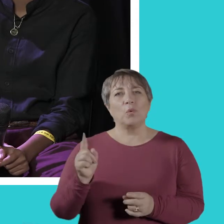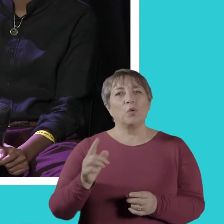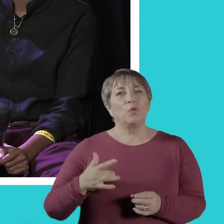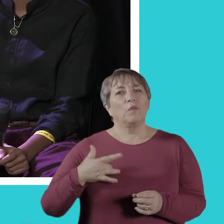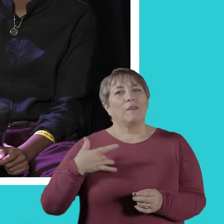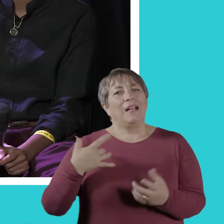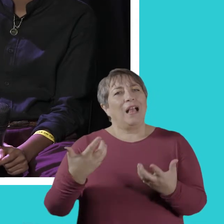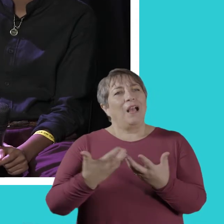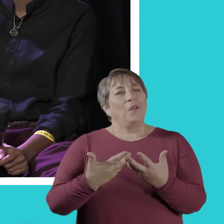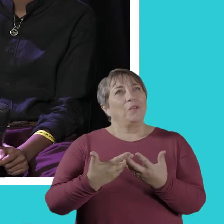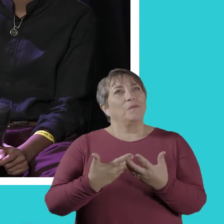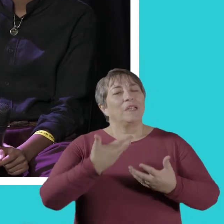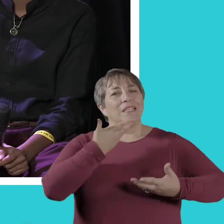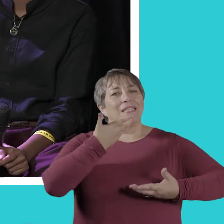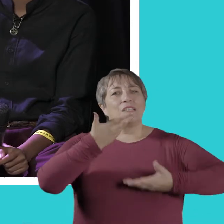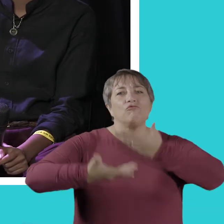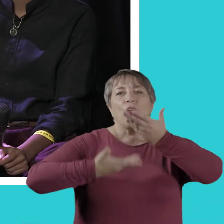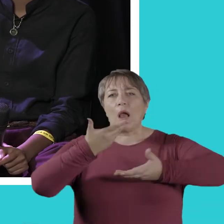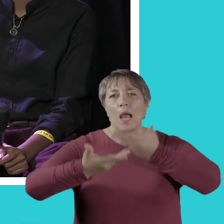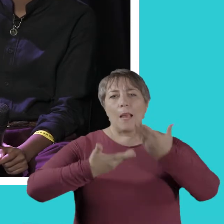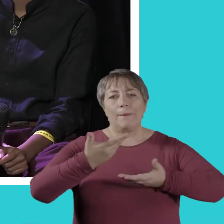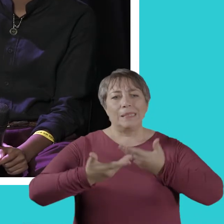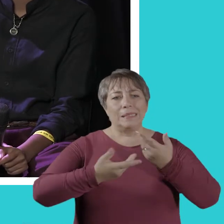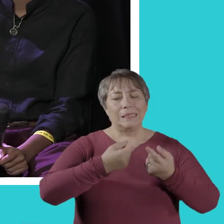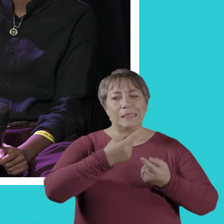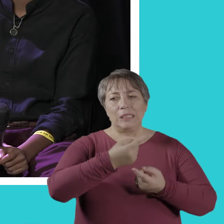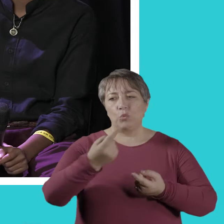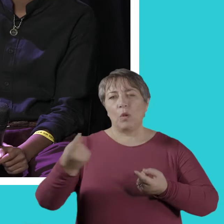you kind of hear anti-discrimination you hear tolerance here quality these can kind of descend